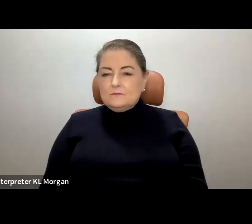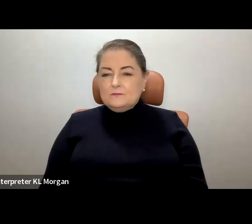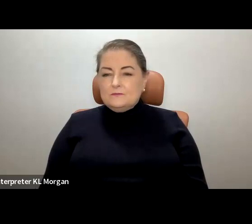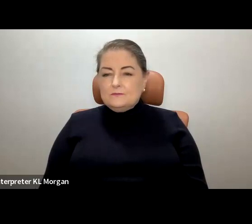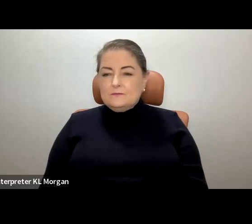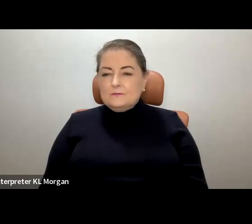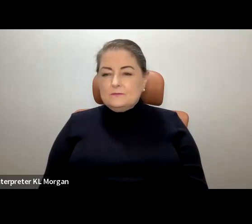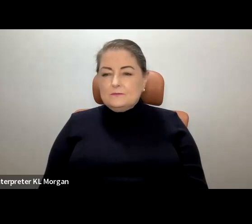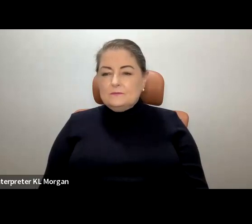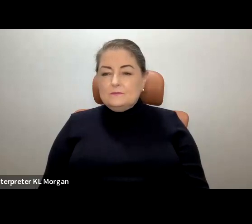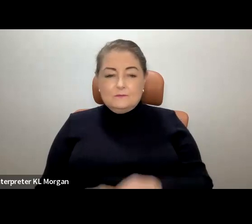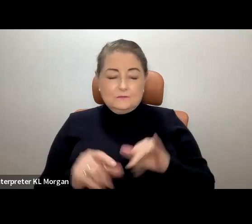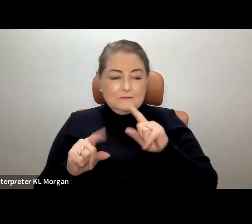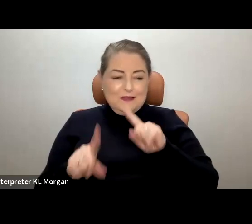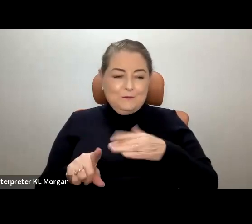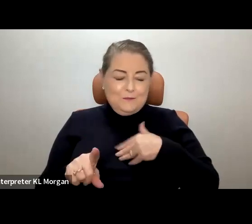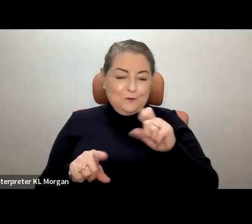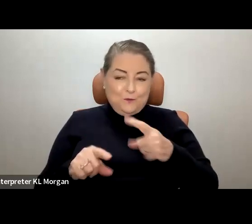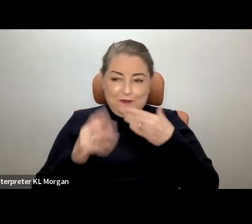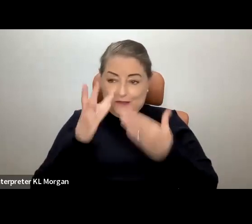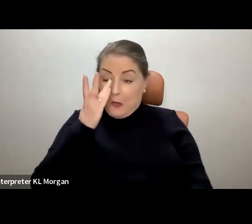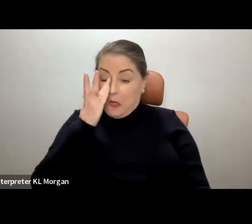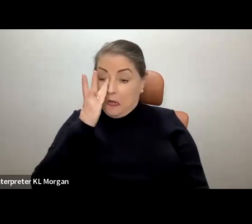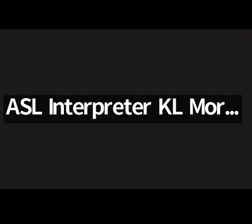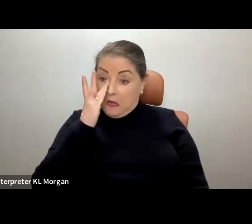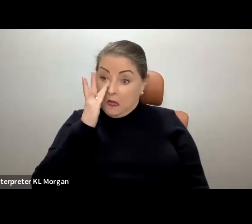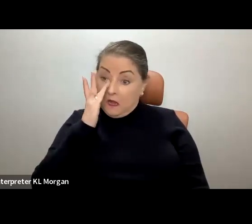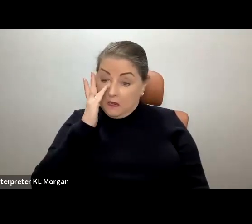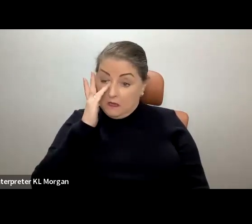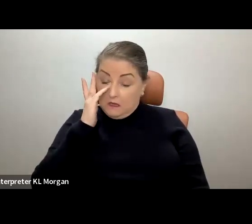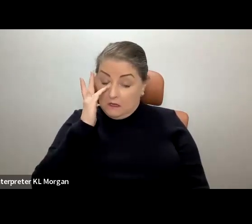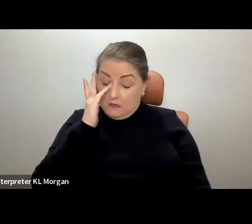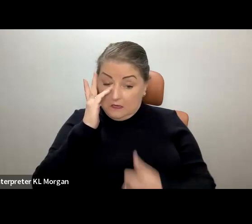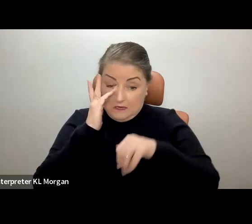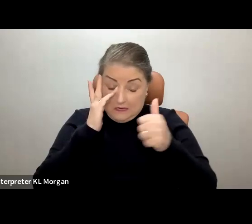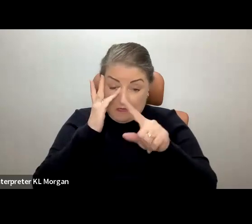That answered the question. We have another question, how can